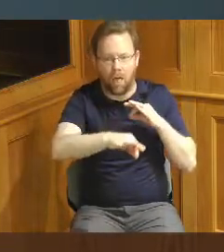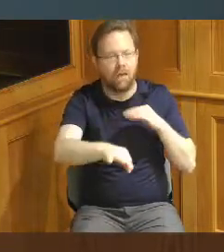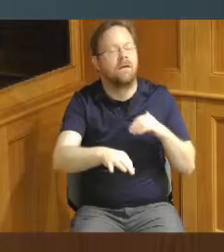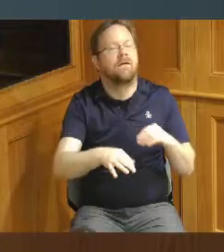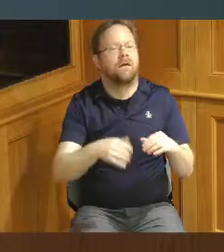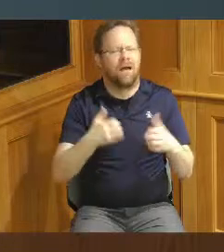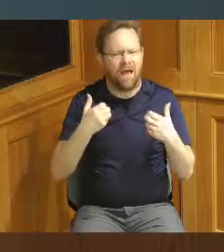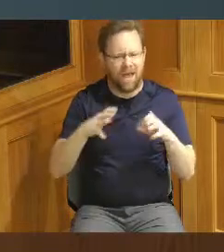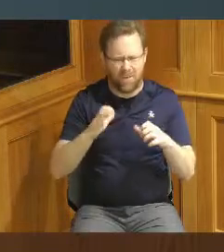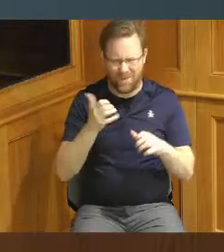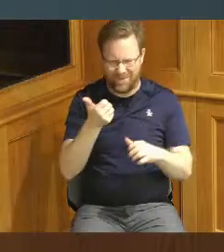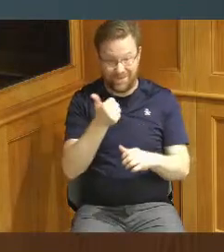(All) I pledge allegiance to flag of the United